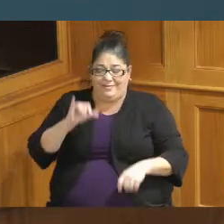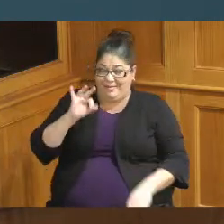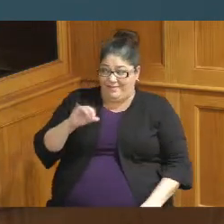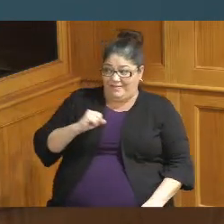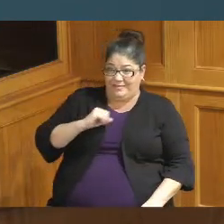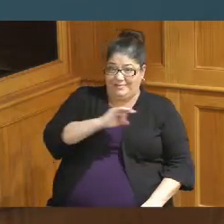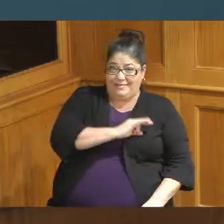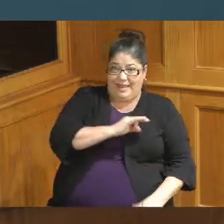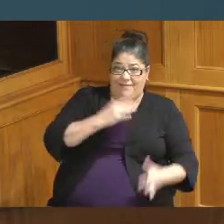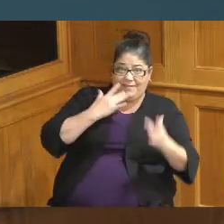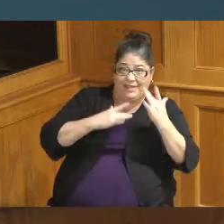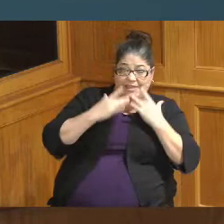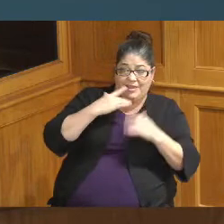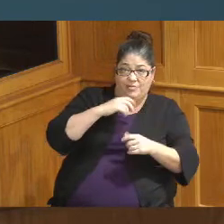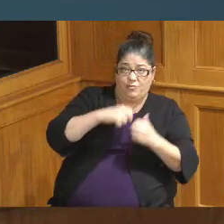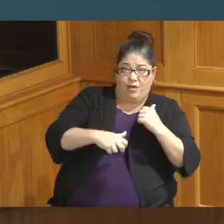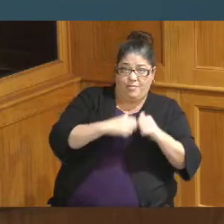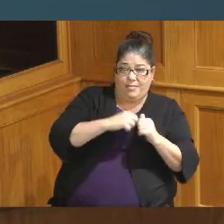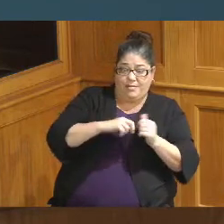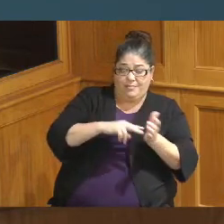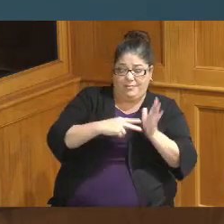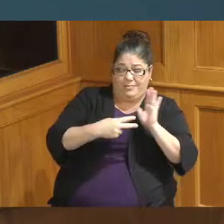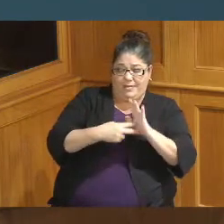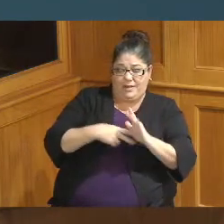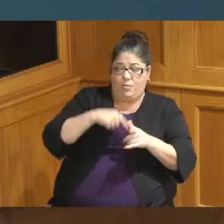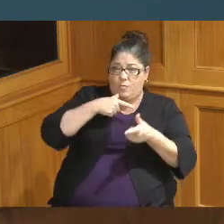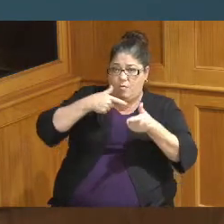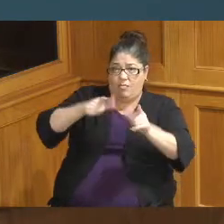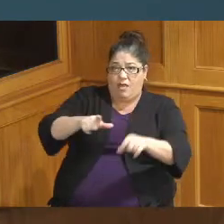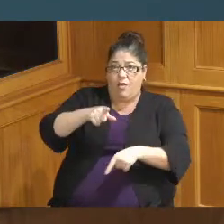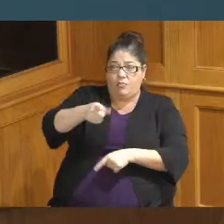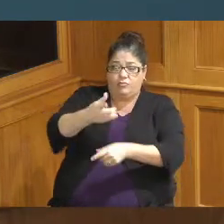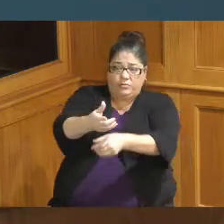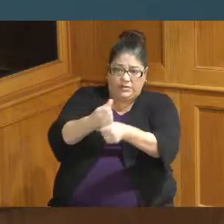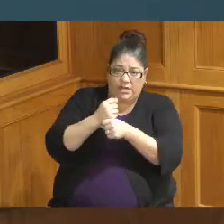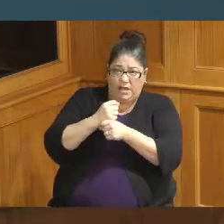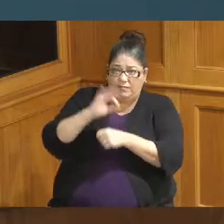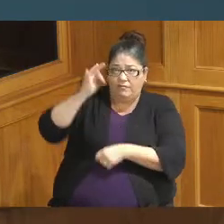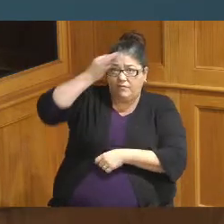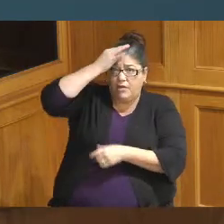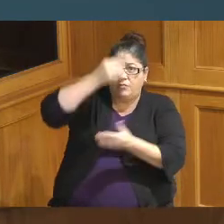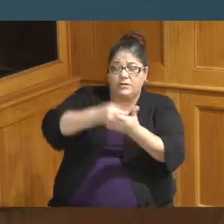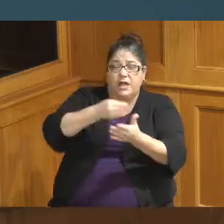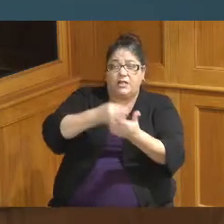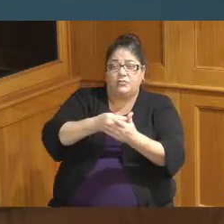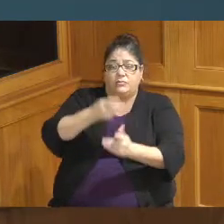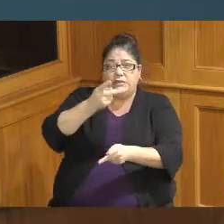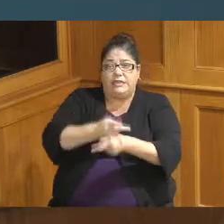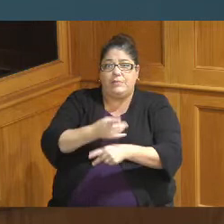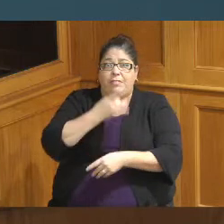I want to stop you from federal dollars that's gonna help you keep your lights on keep your your